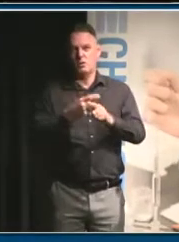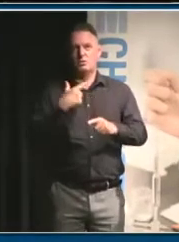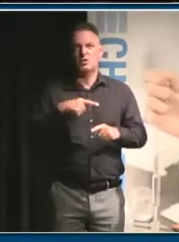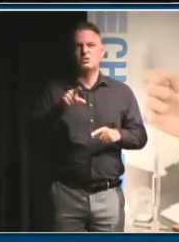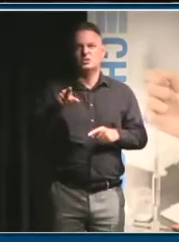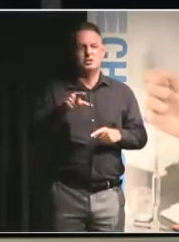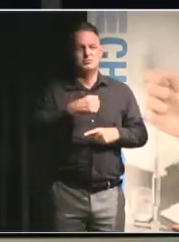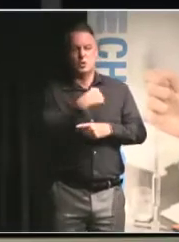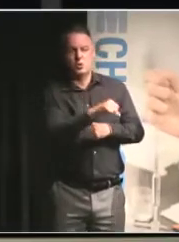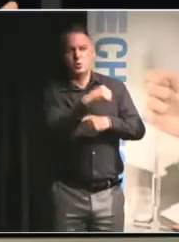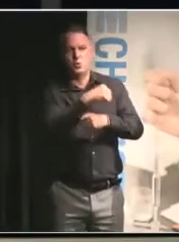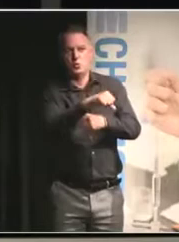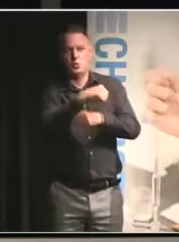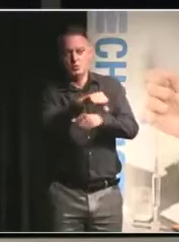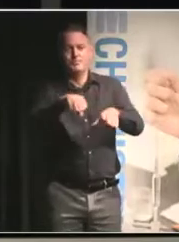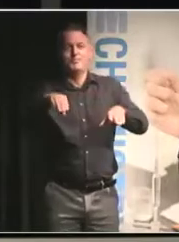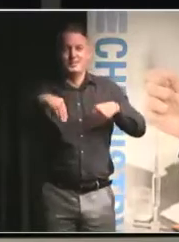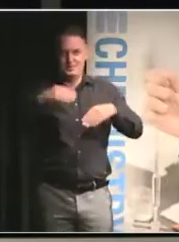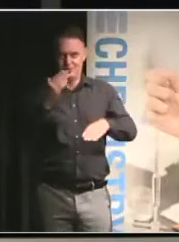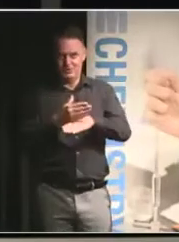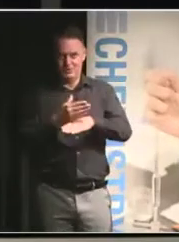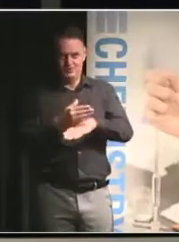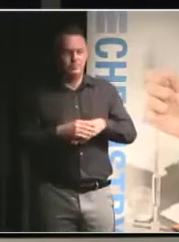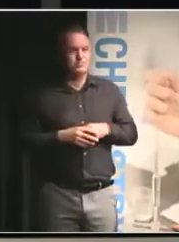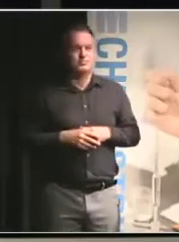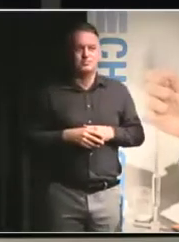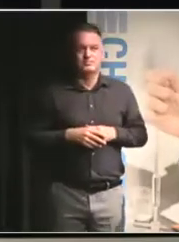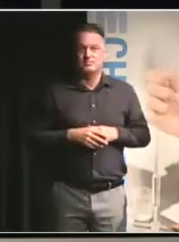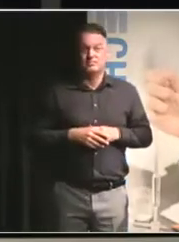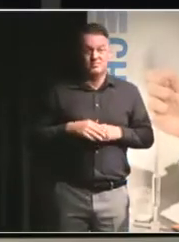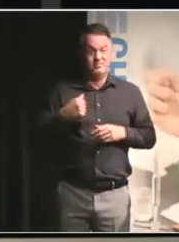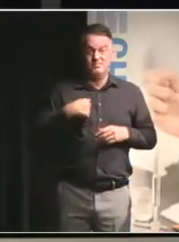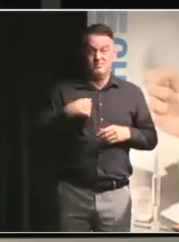job offers. I’ve been out of academia for over a decade I still get phone calls from companies